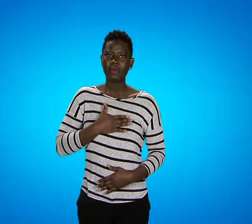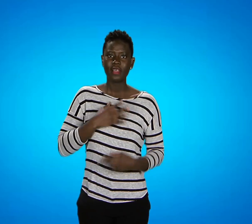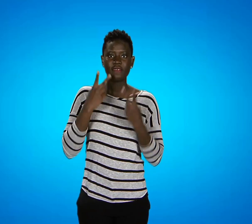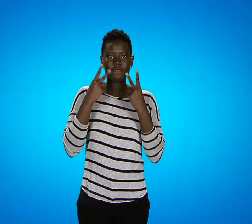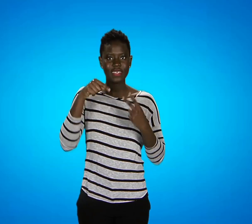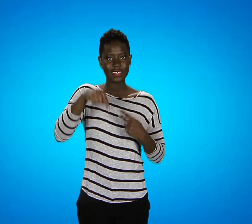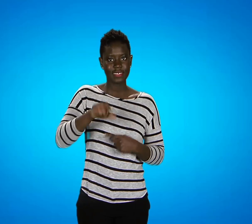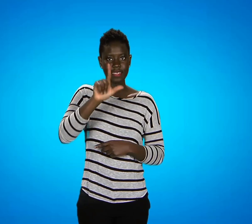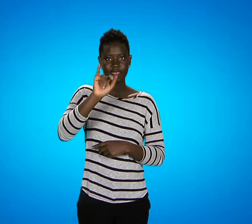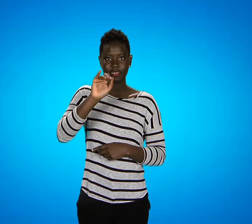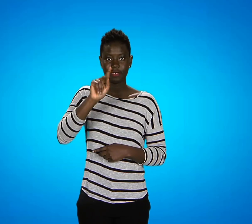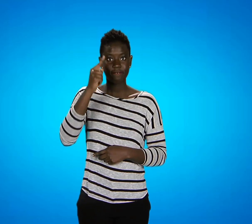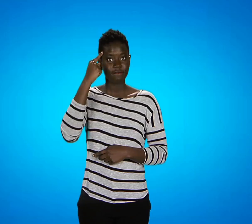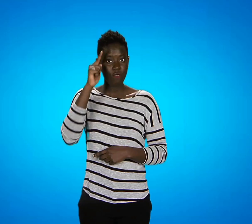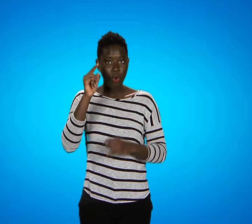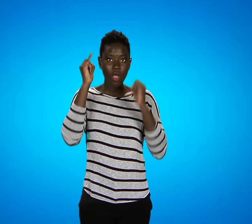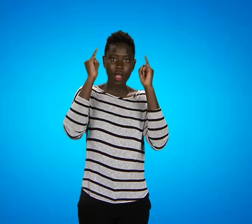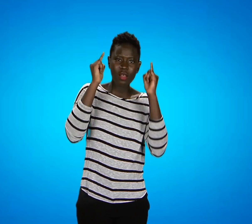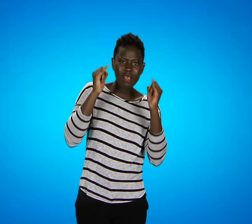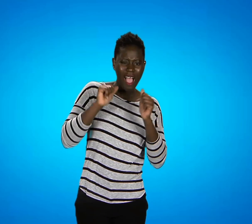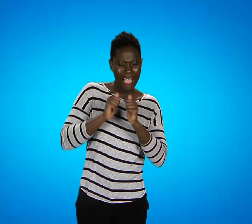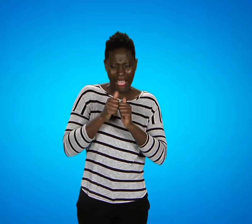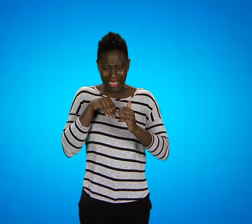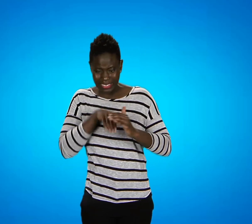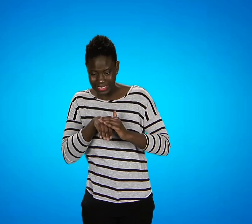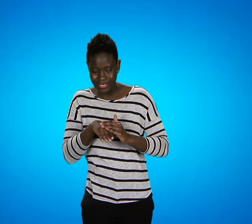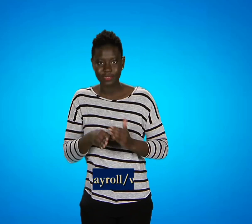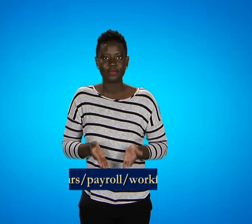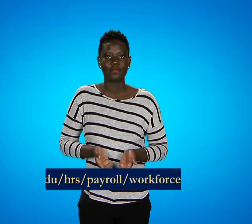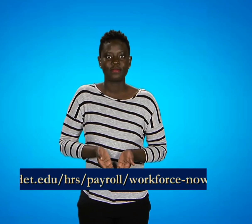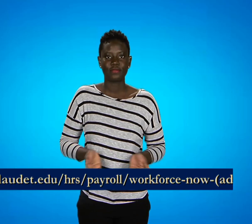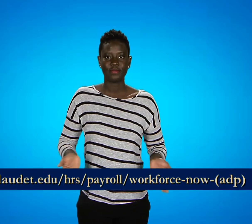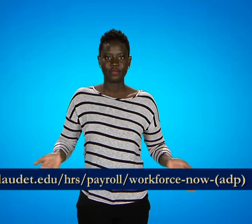Please visit this link for instructions on how to access the website.